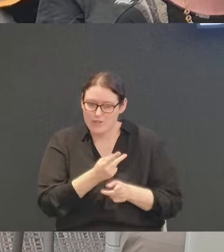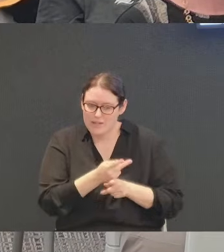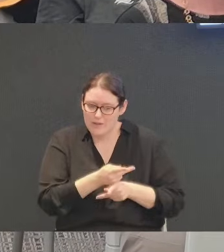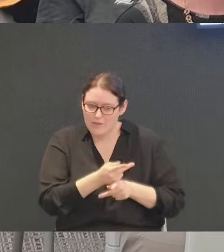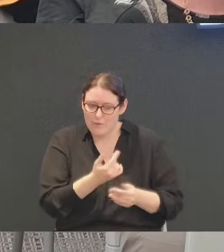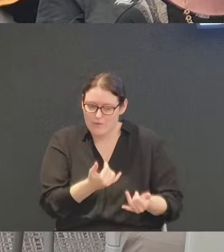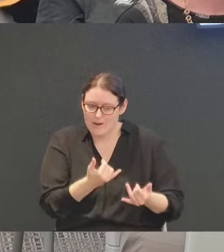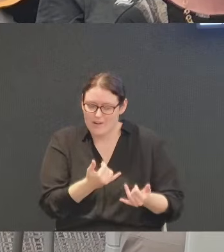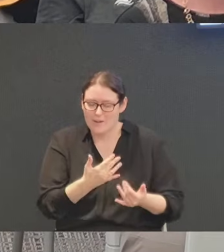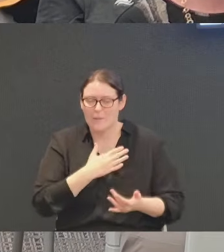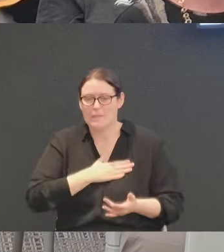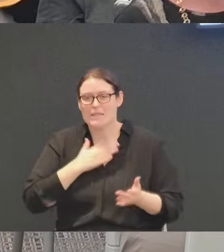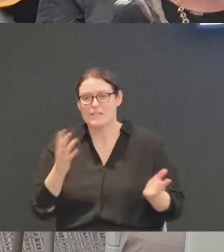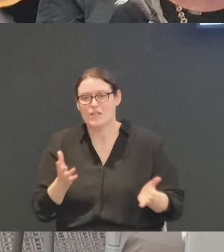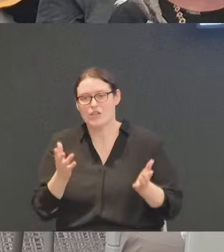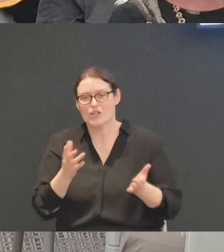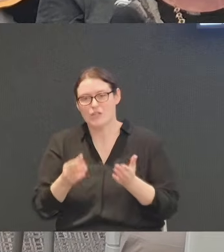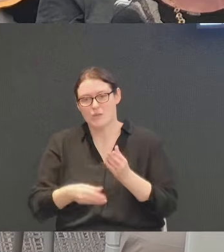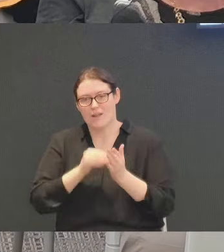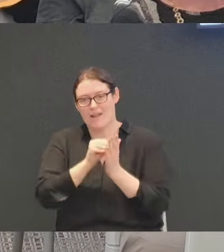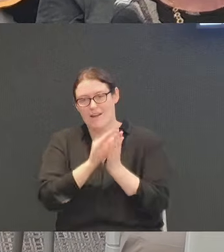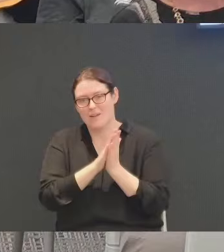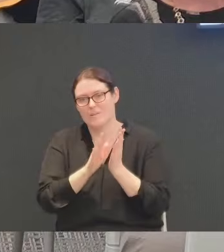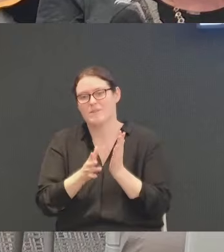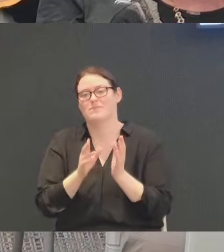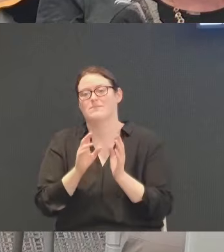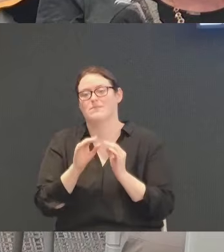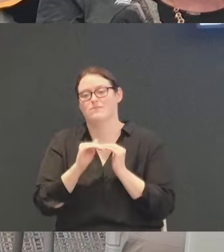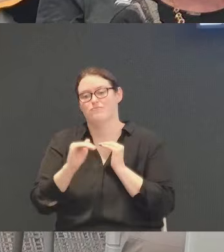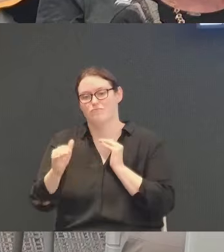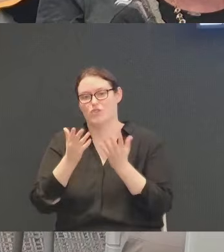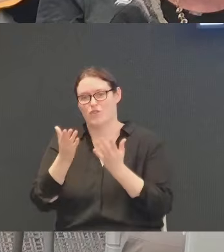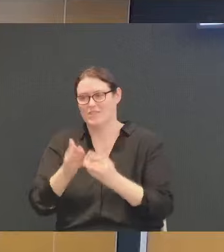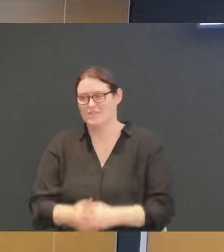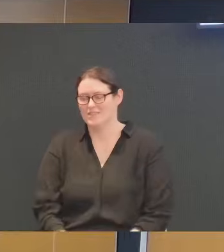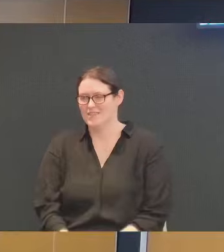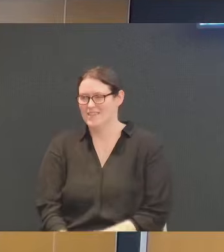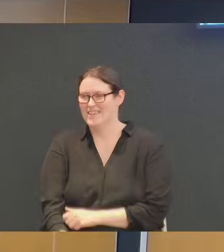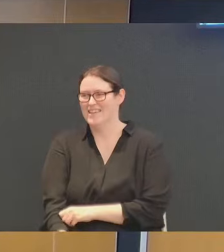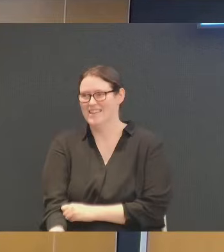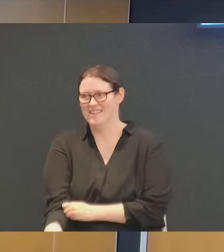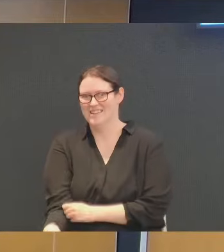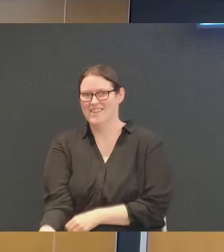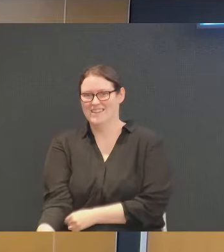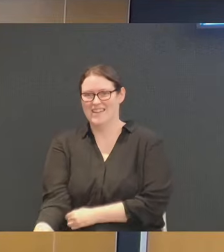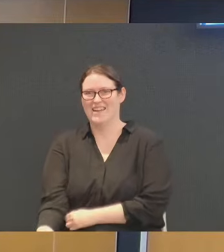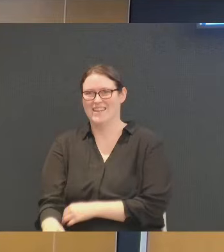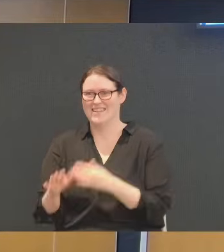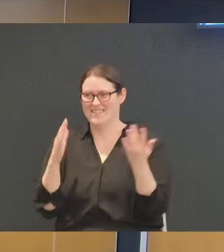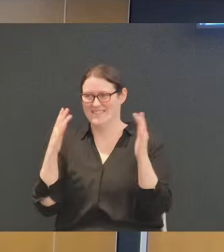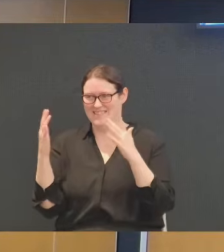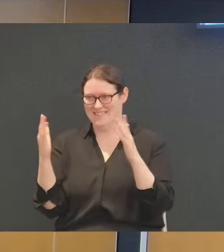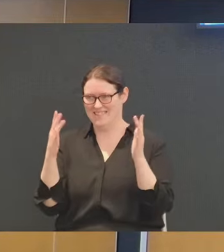so the children do not suffer any disruptions to their current services. Thank you. Thank you,